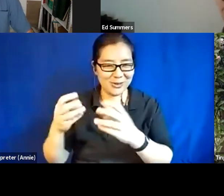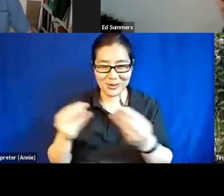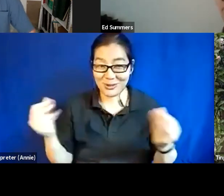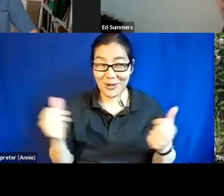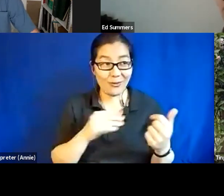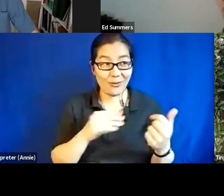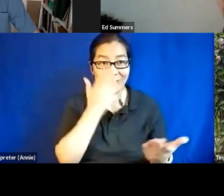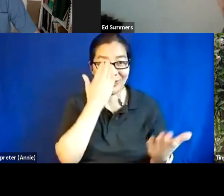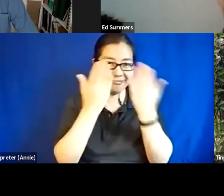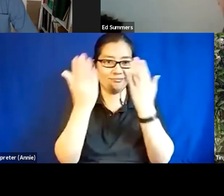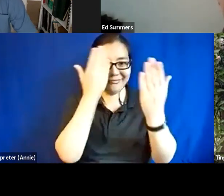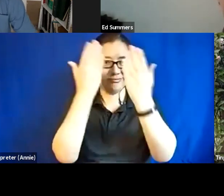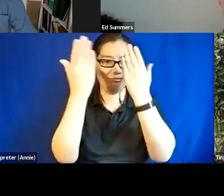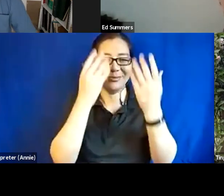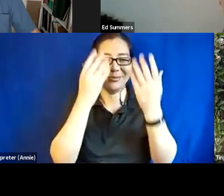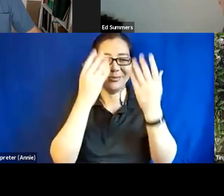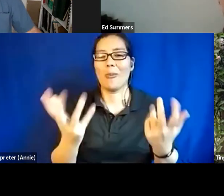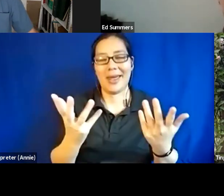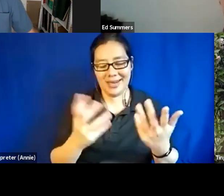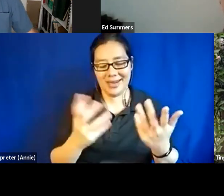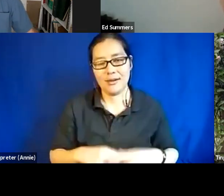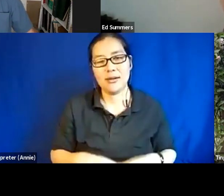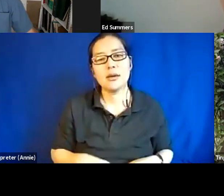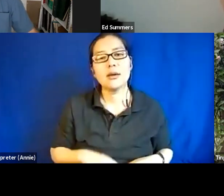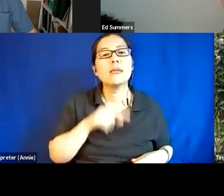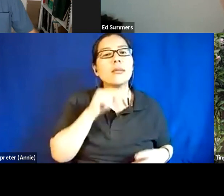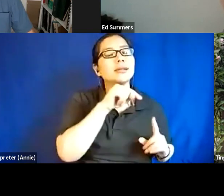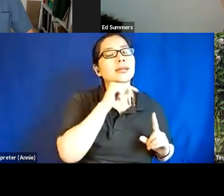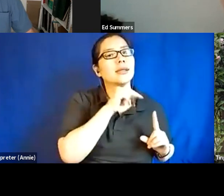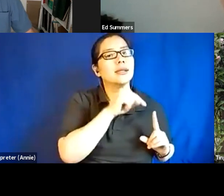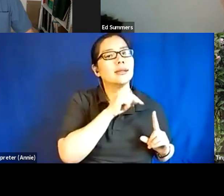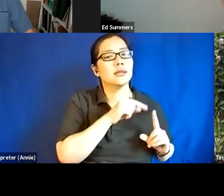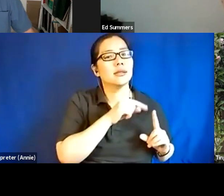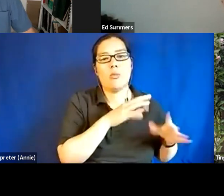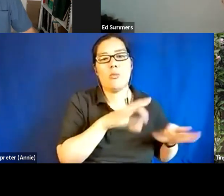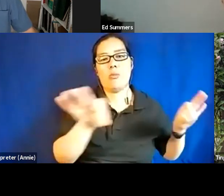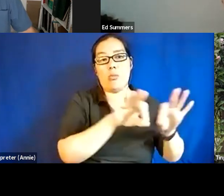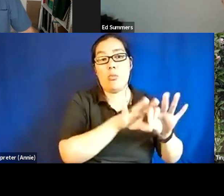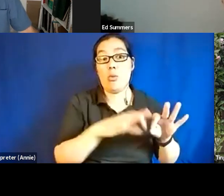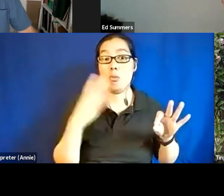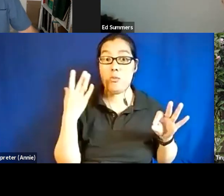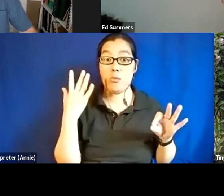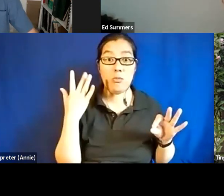one that is really important because of the way our reading habits